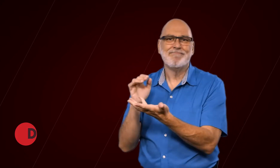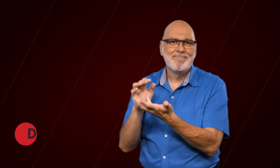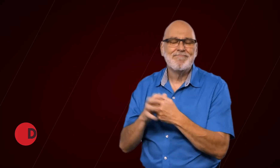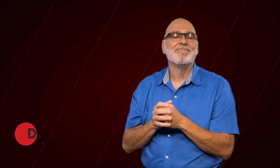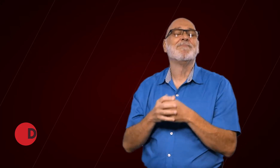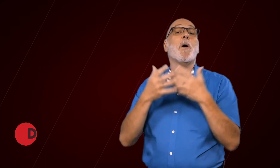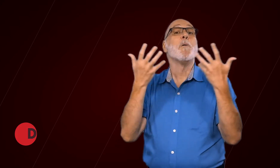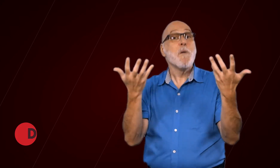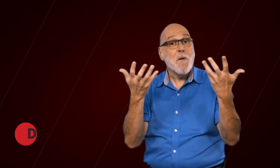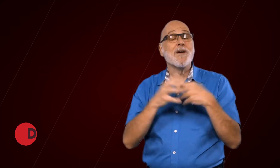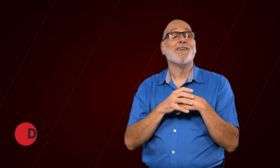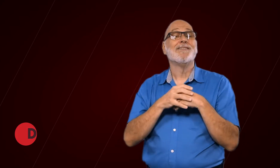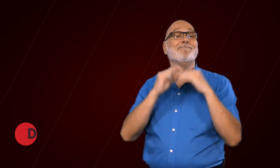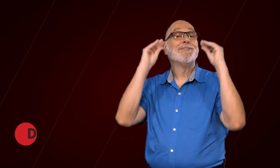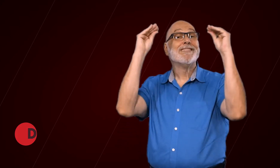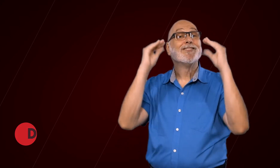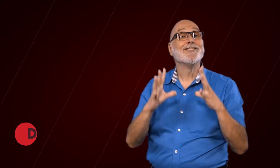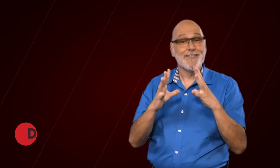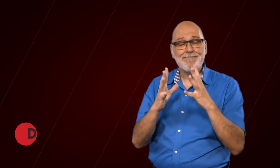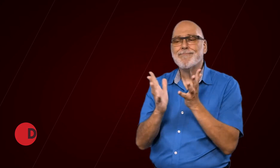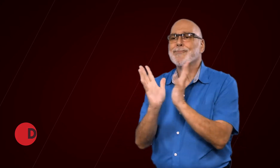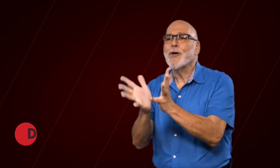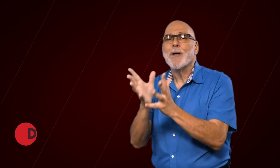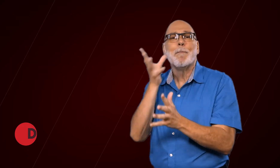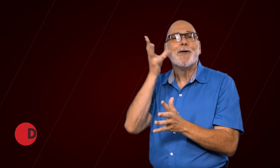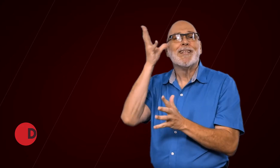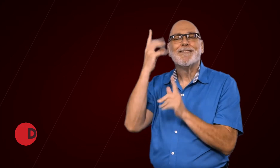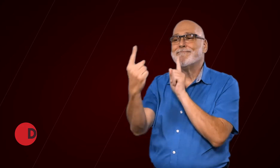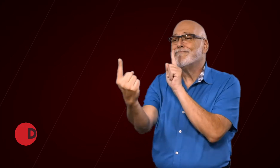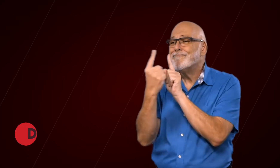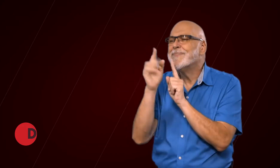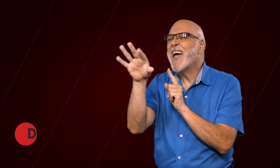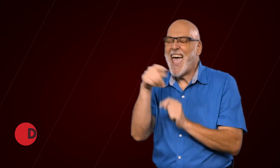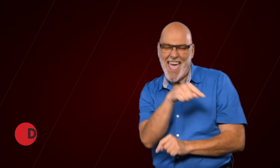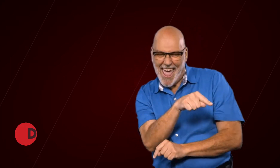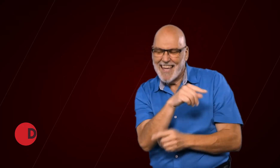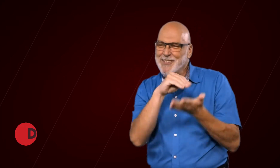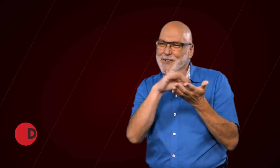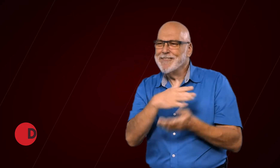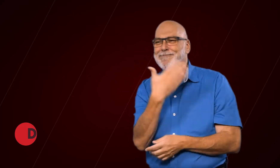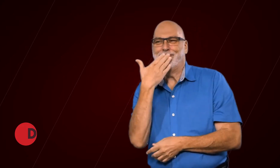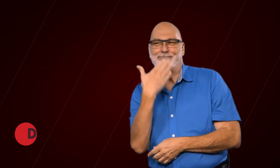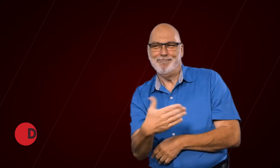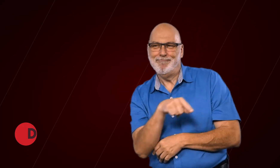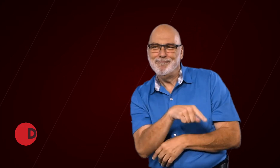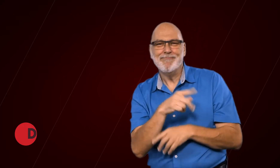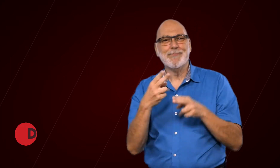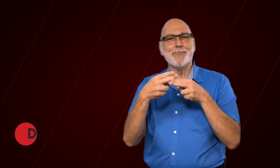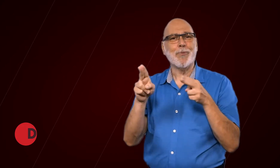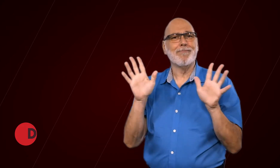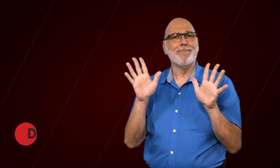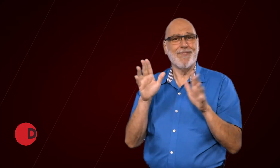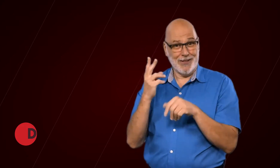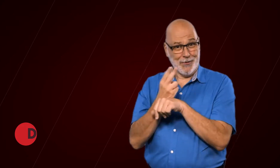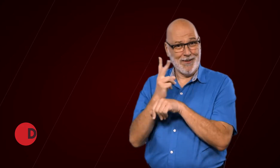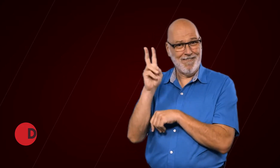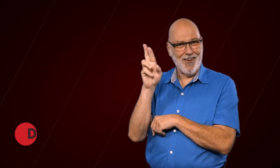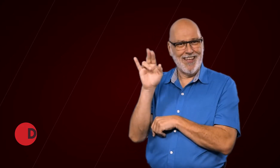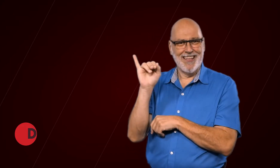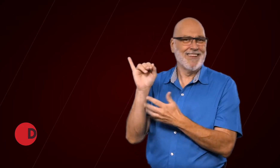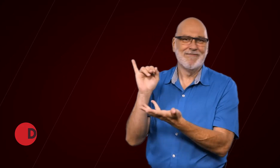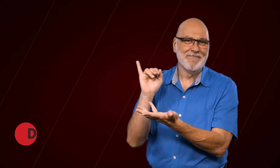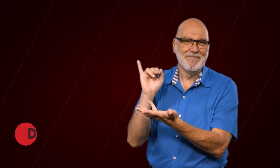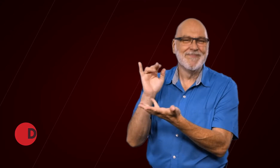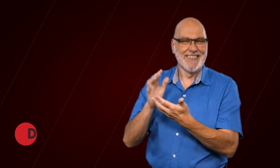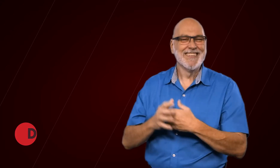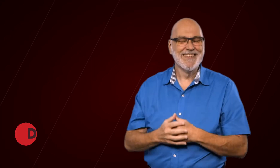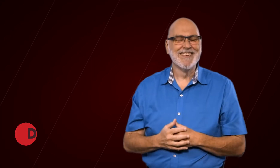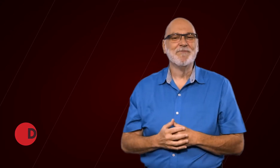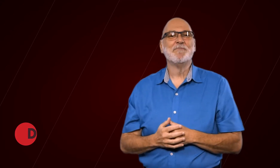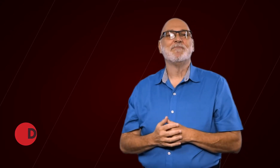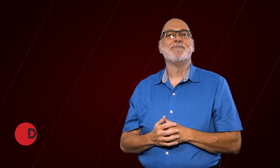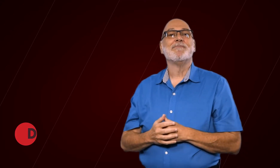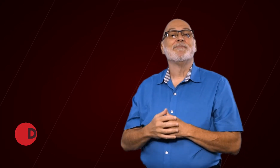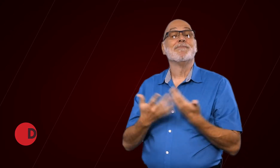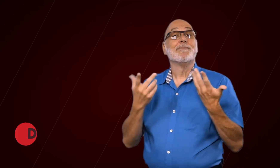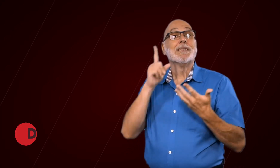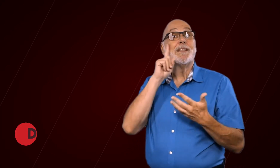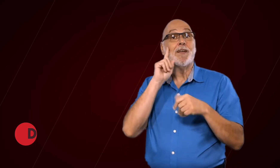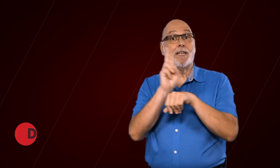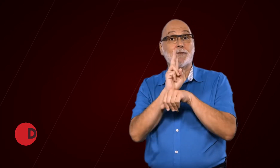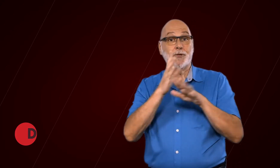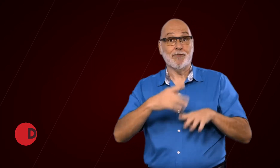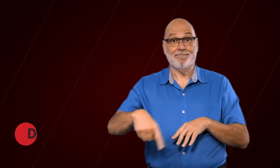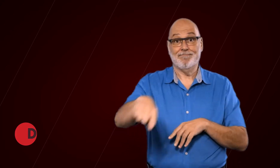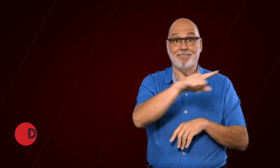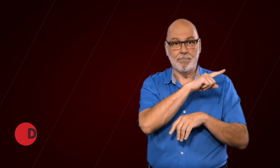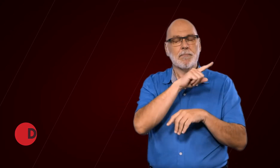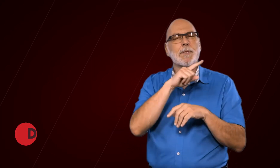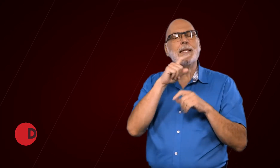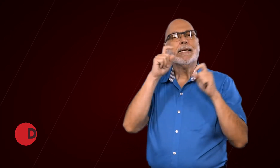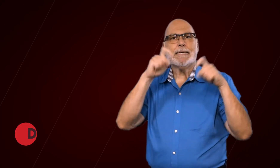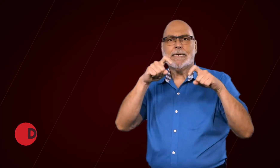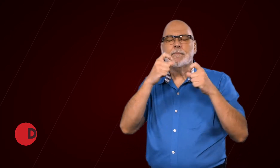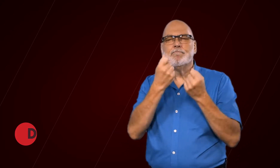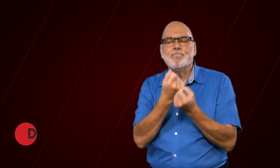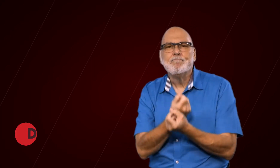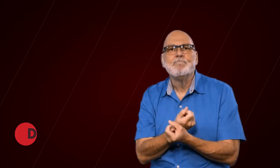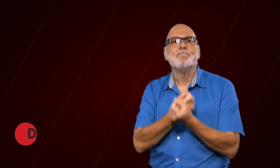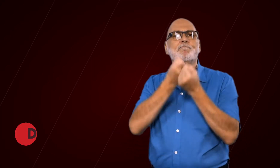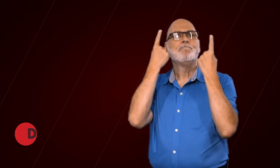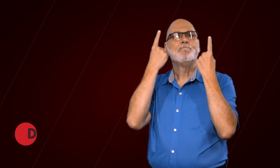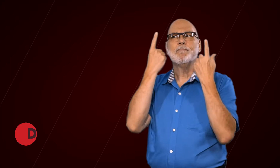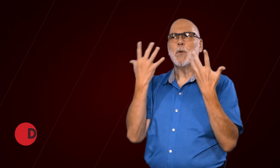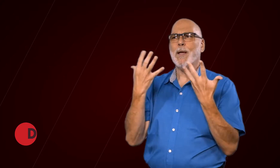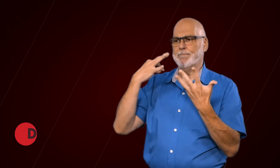Deaf consumers need to better understand the benefits